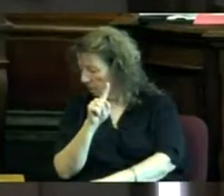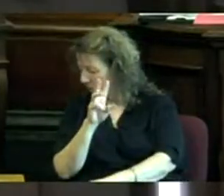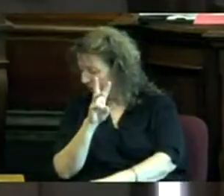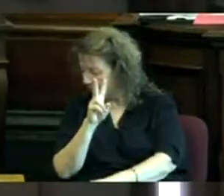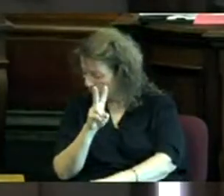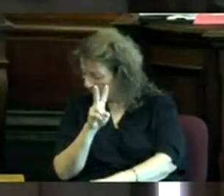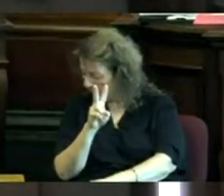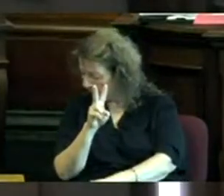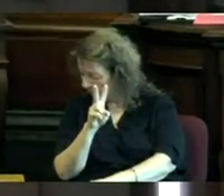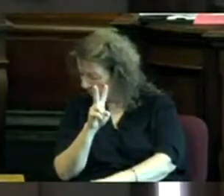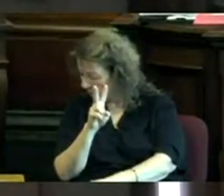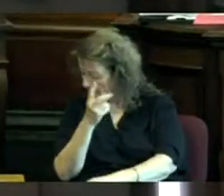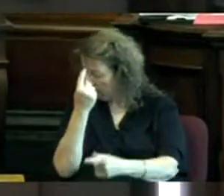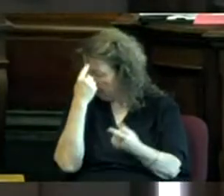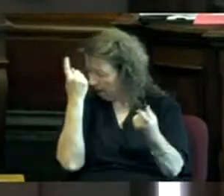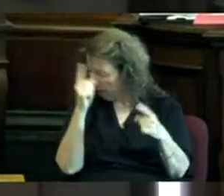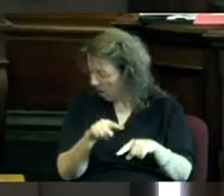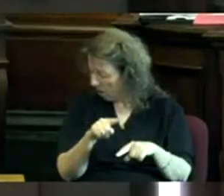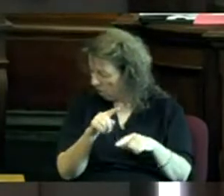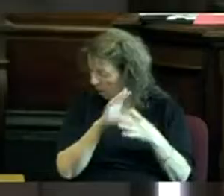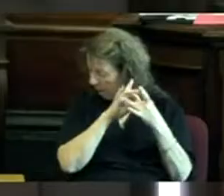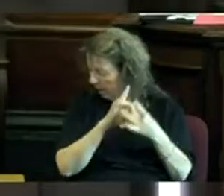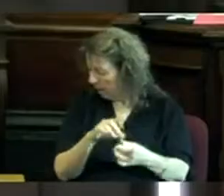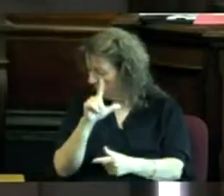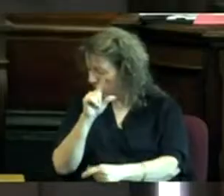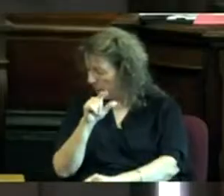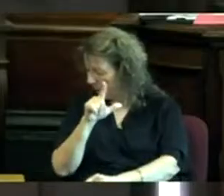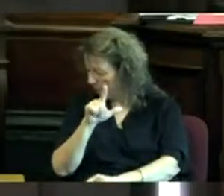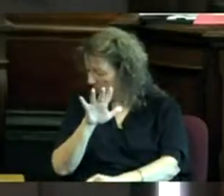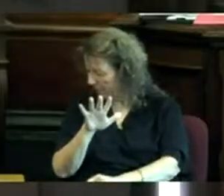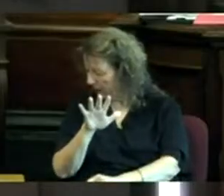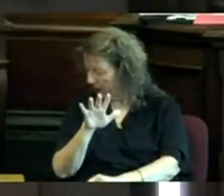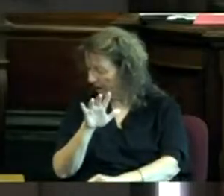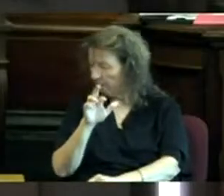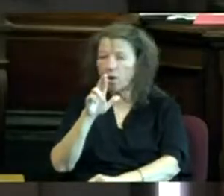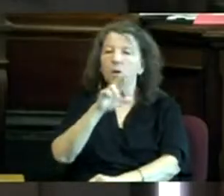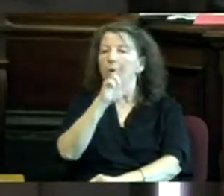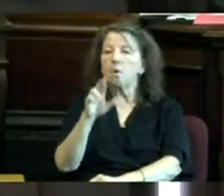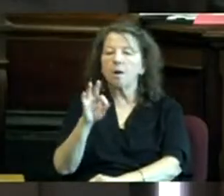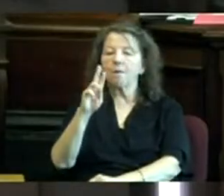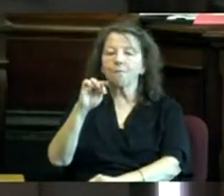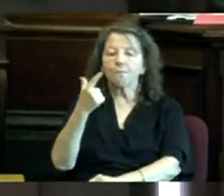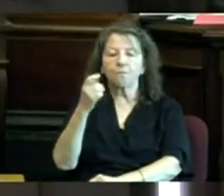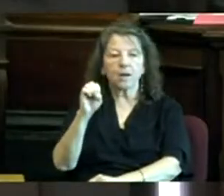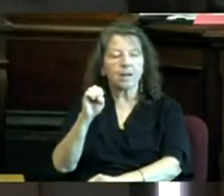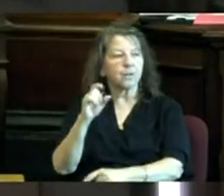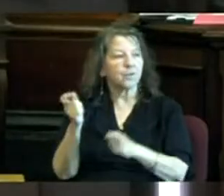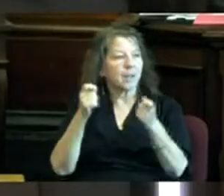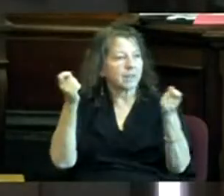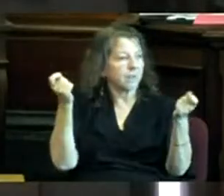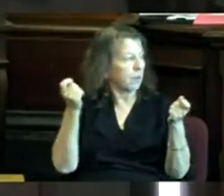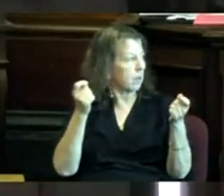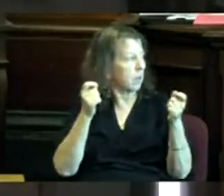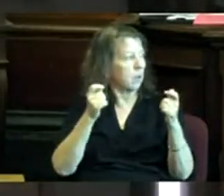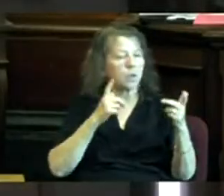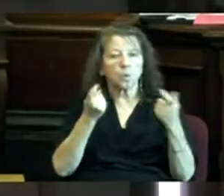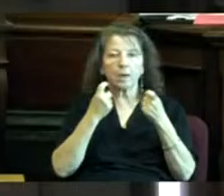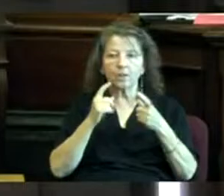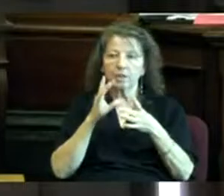favor, please say aye. Aye. Any opposed? Motion carries number 162, authorizing an agreement